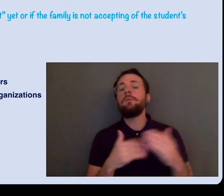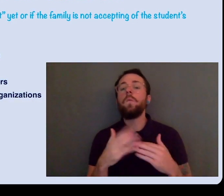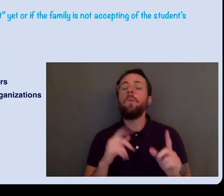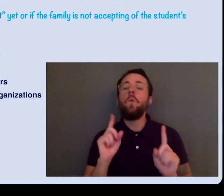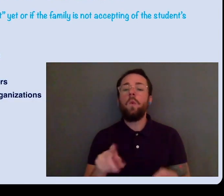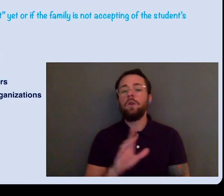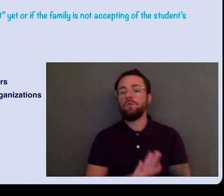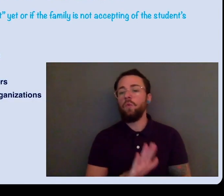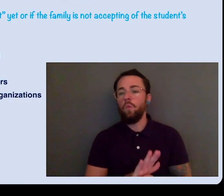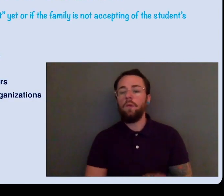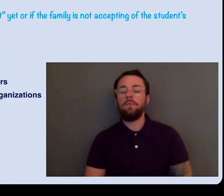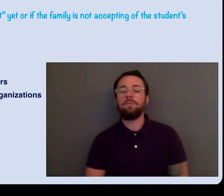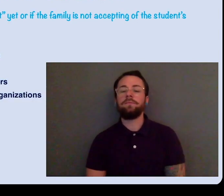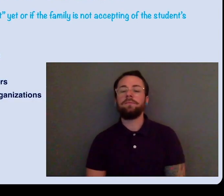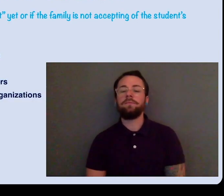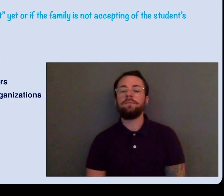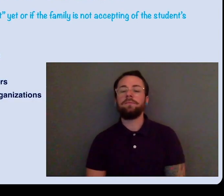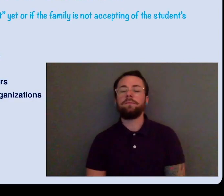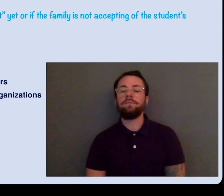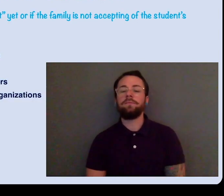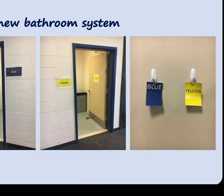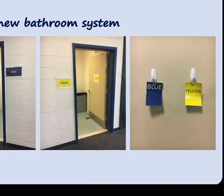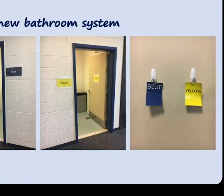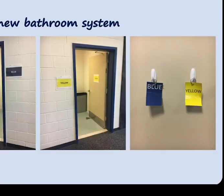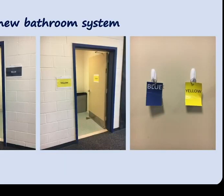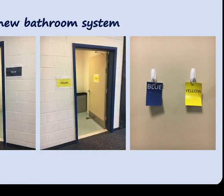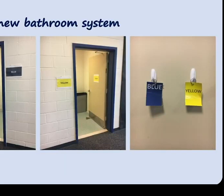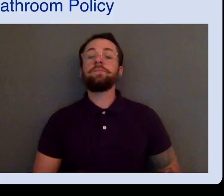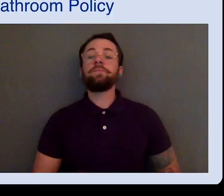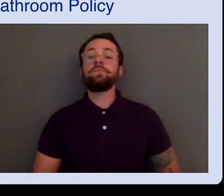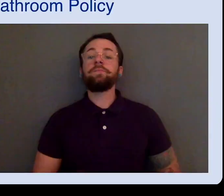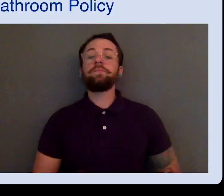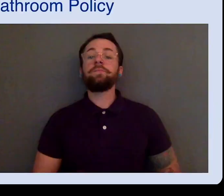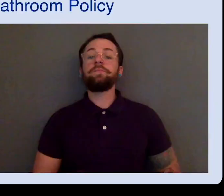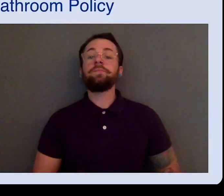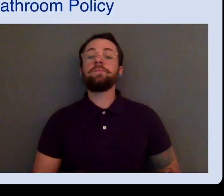Parental support is an issue that needs ongoing discussion.